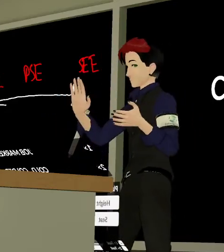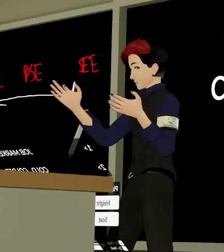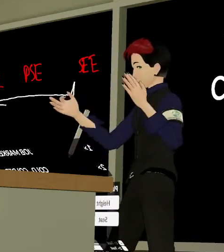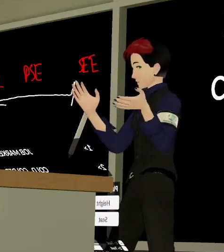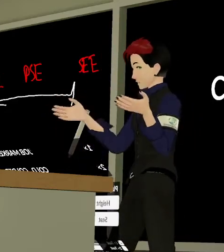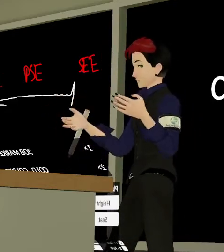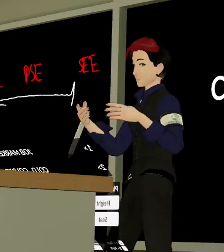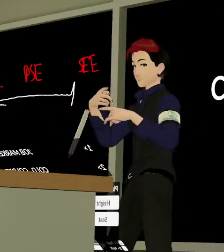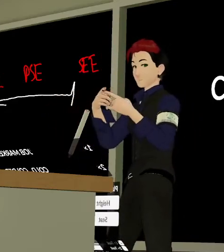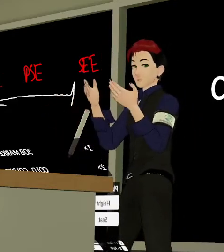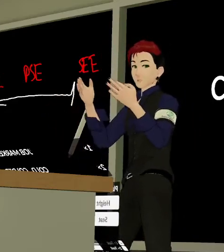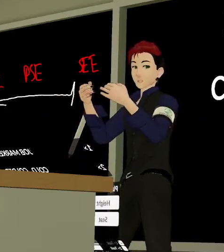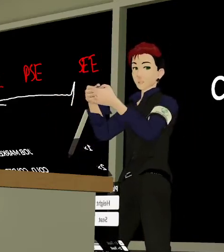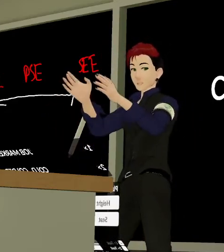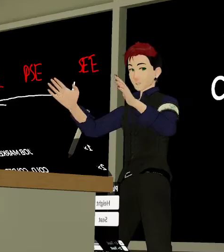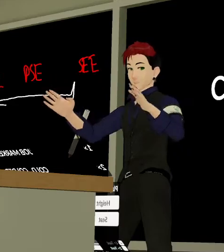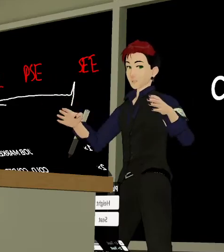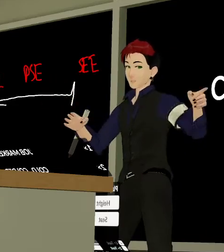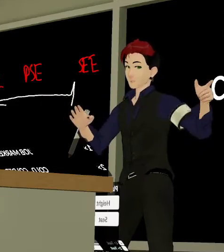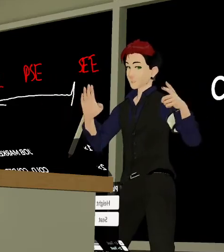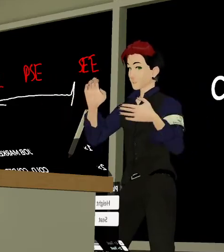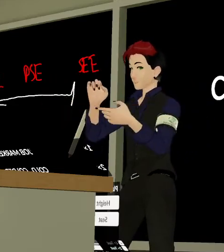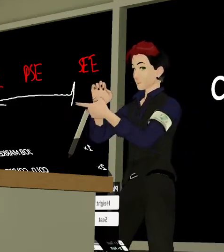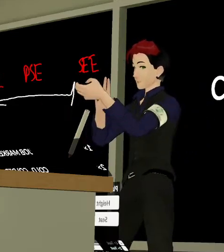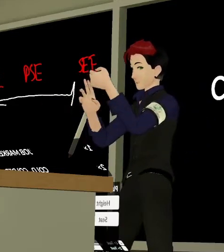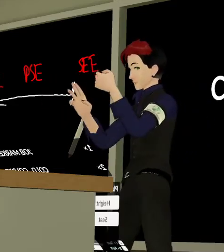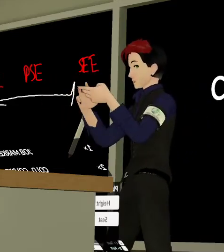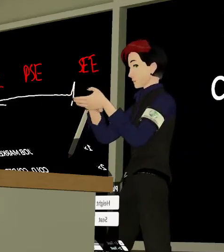you can compare the two but I wanted to clarify that whenever you see an er and